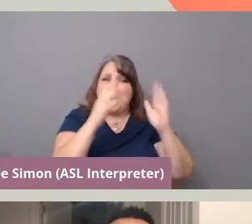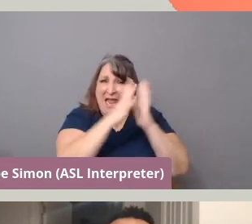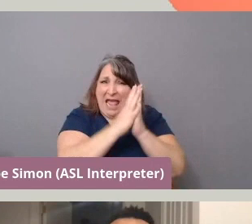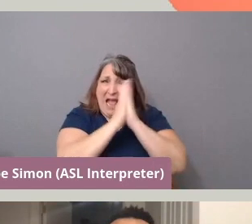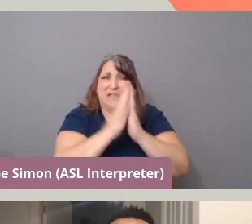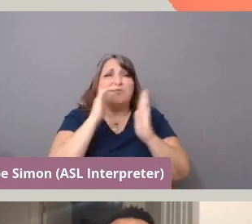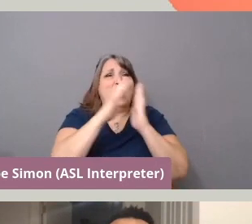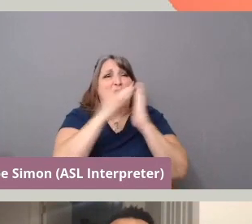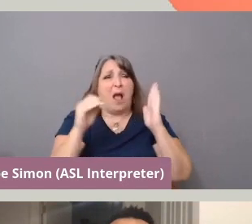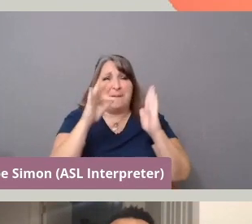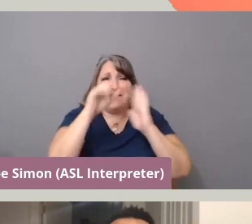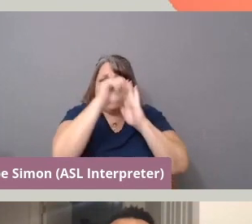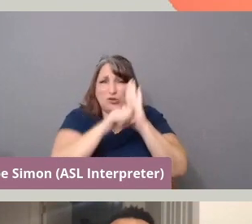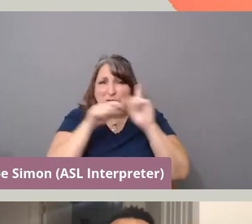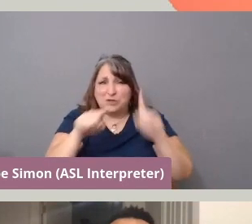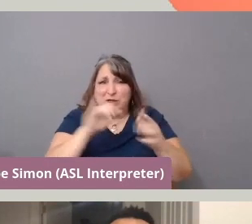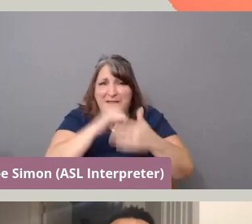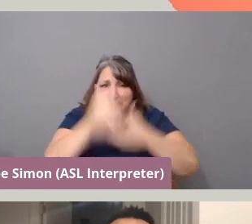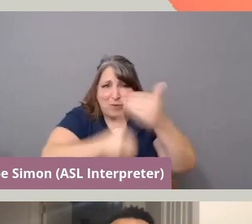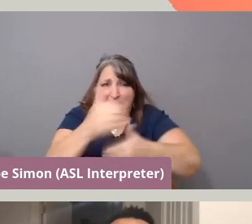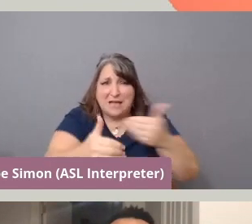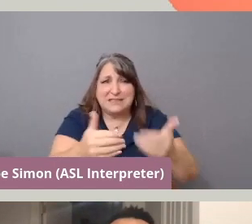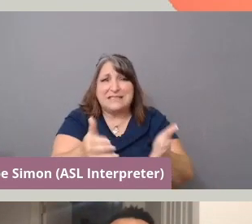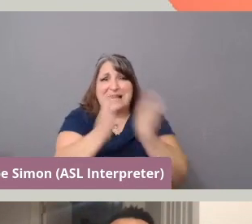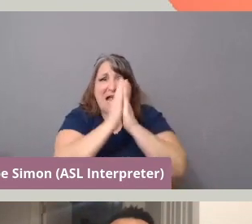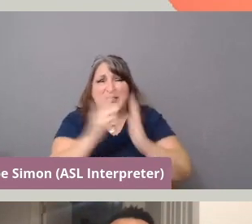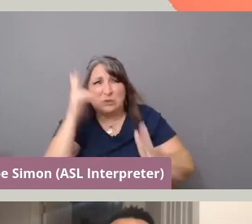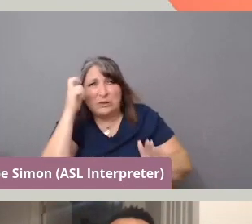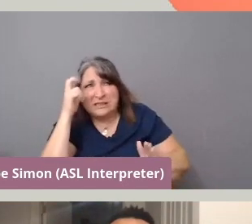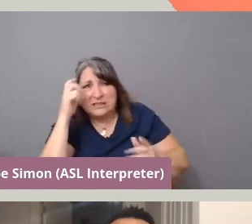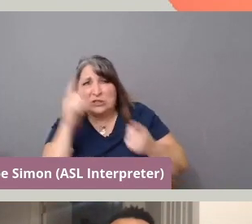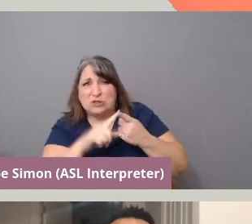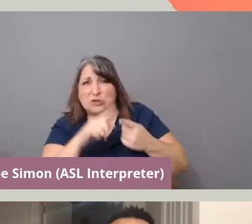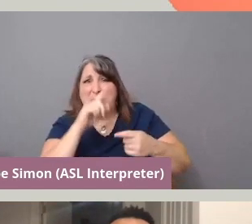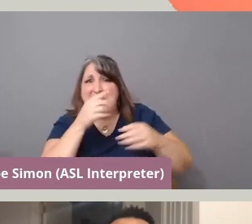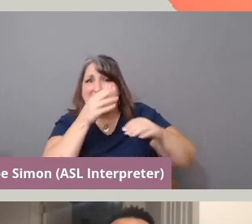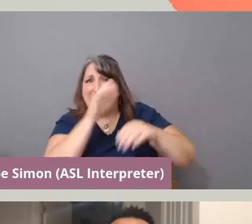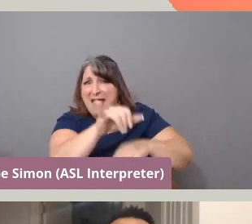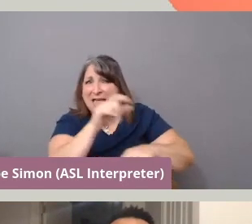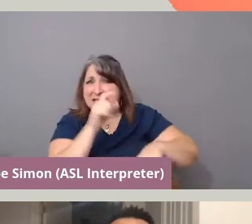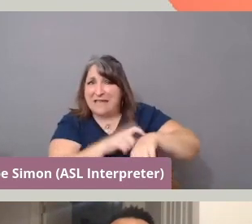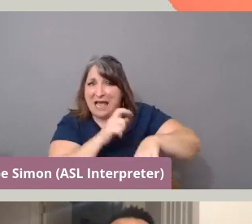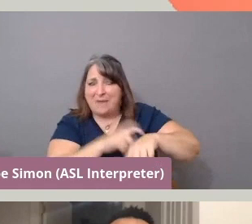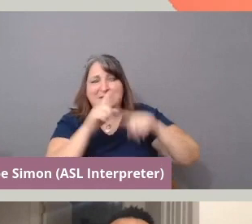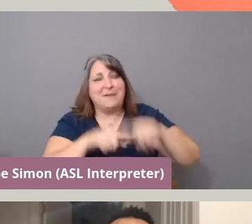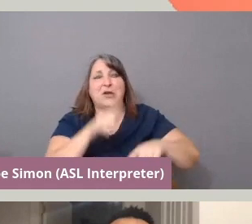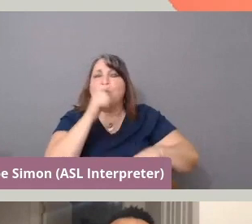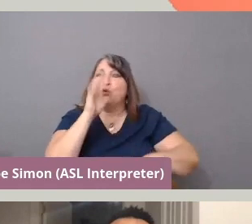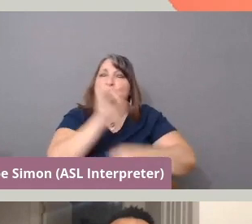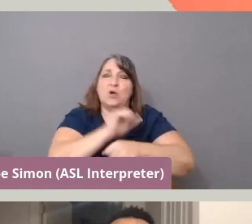and ask to listen to some of it, I think, depending on who you're working with. But I would say that and my recommendation